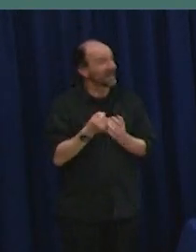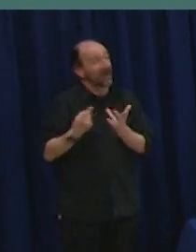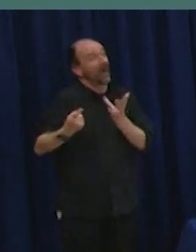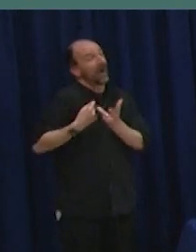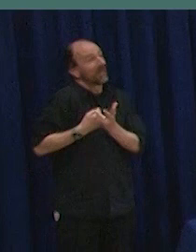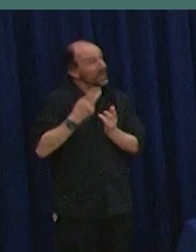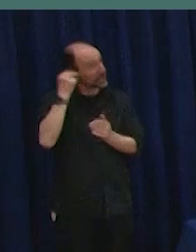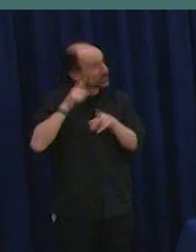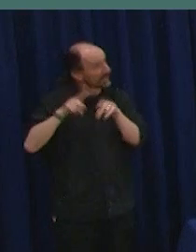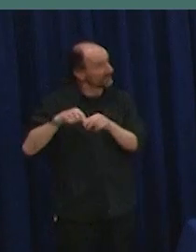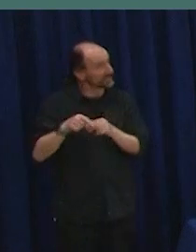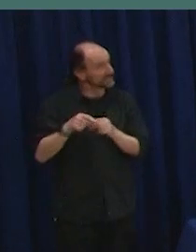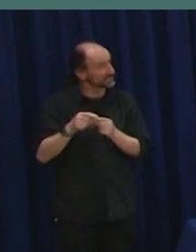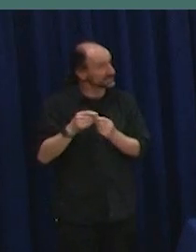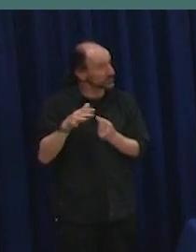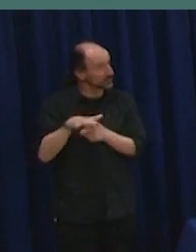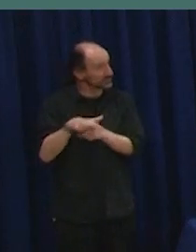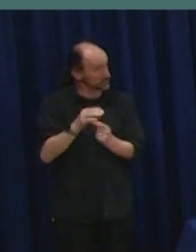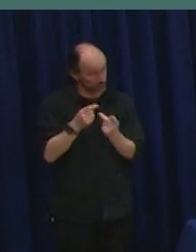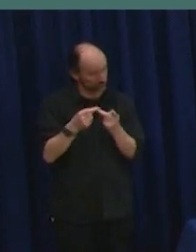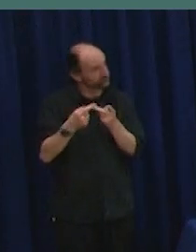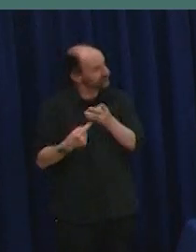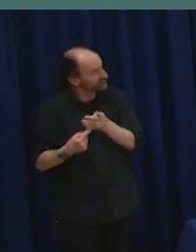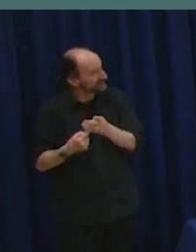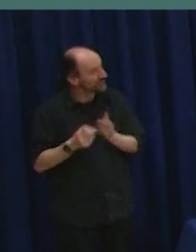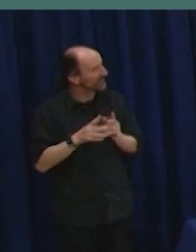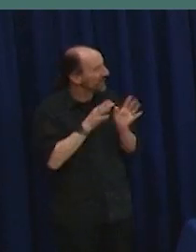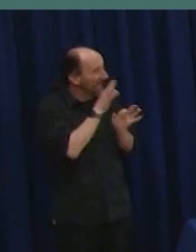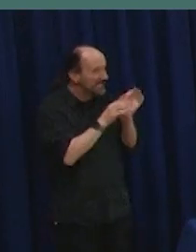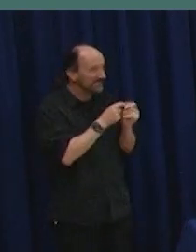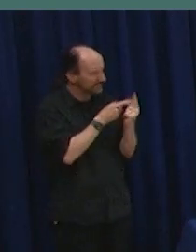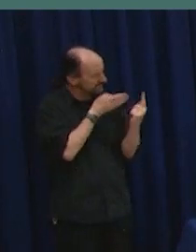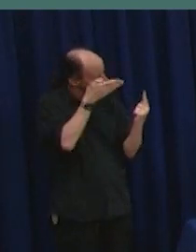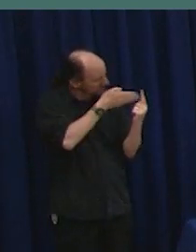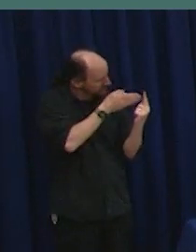some unique genes, okay it's quite likely, so ask about everything and you need to ask about mental